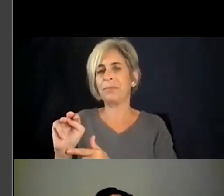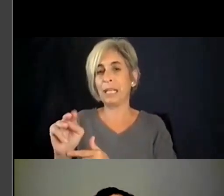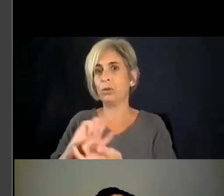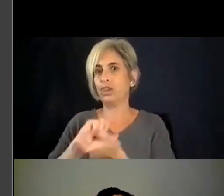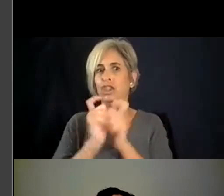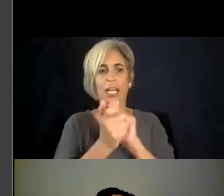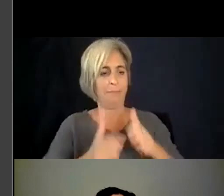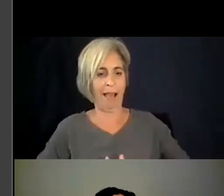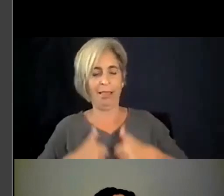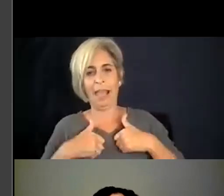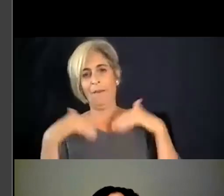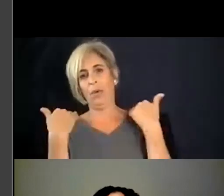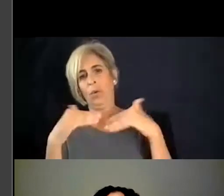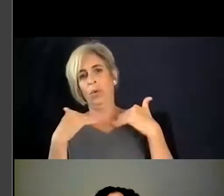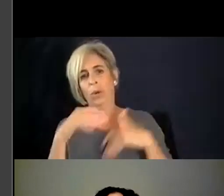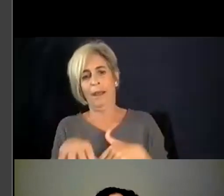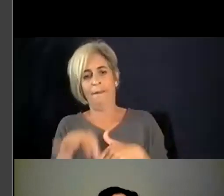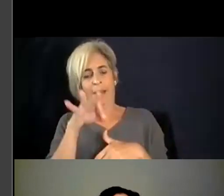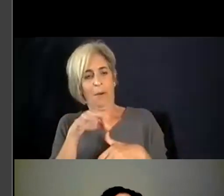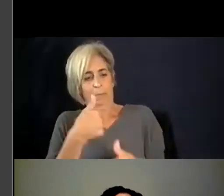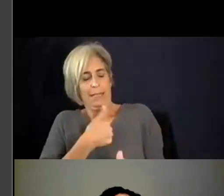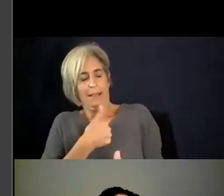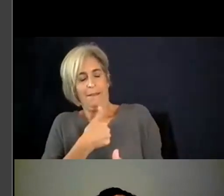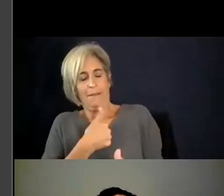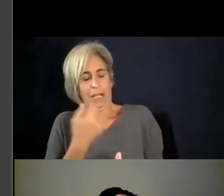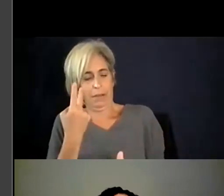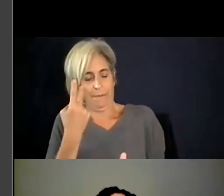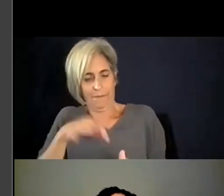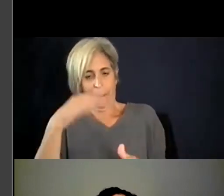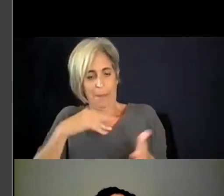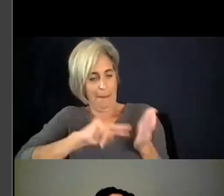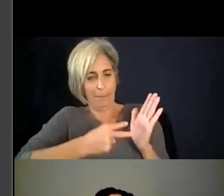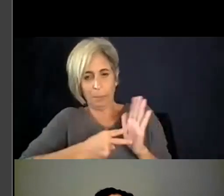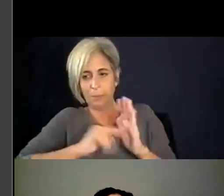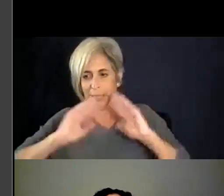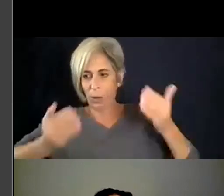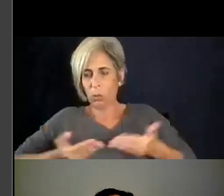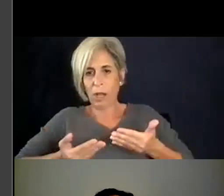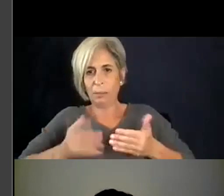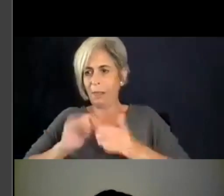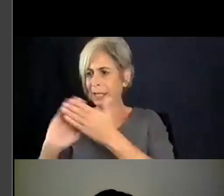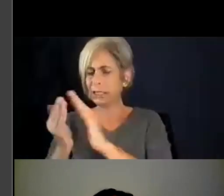I re-discovered my authentic self, I found my purpose, and I was welcomed into this community